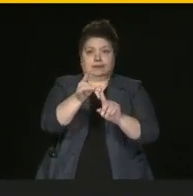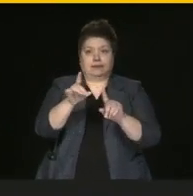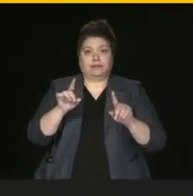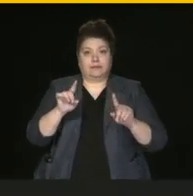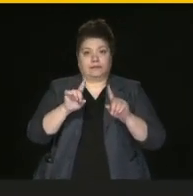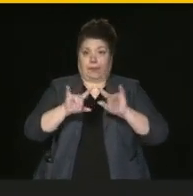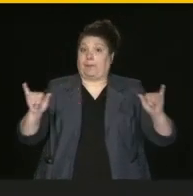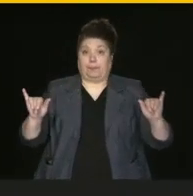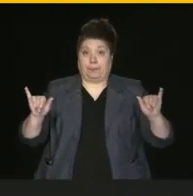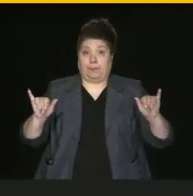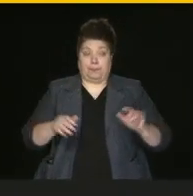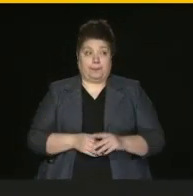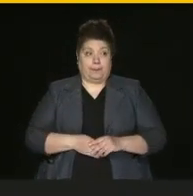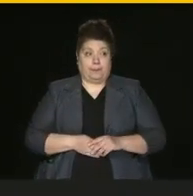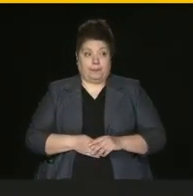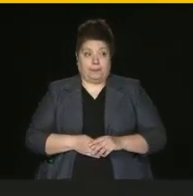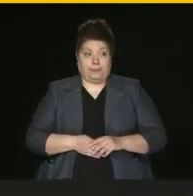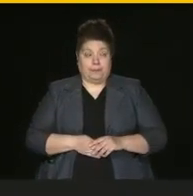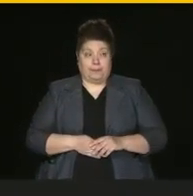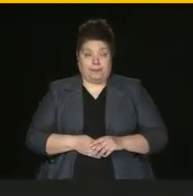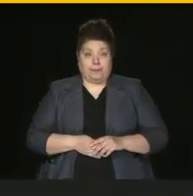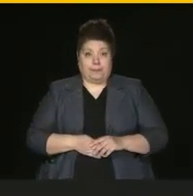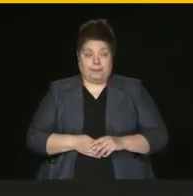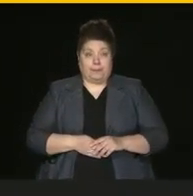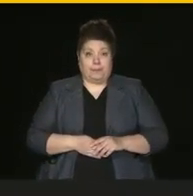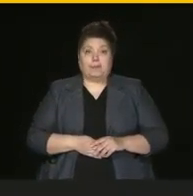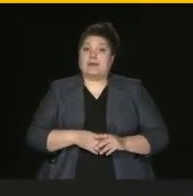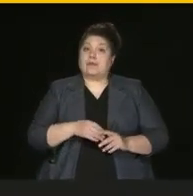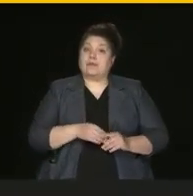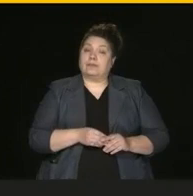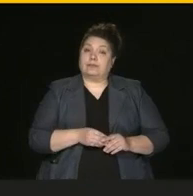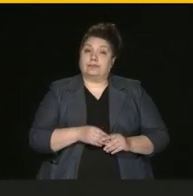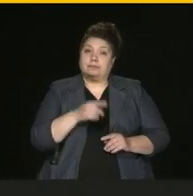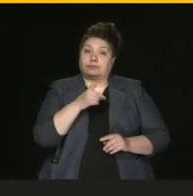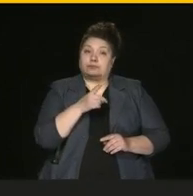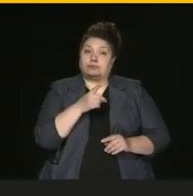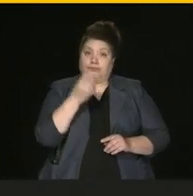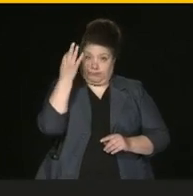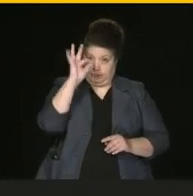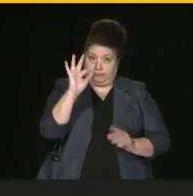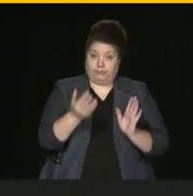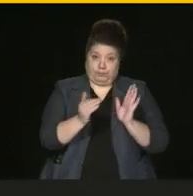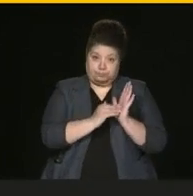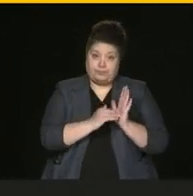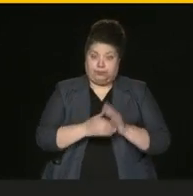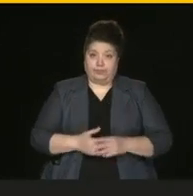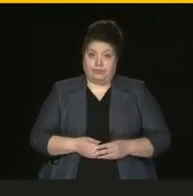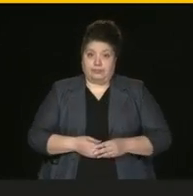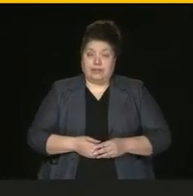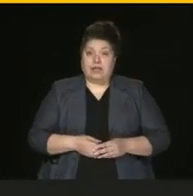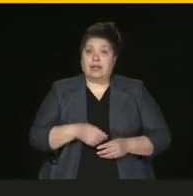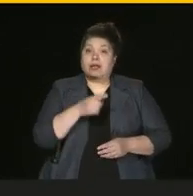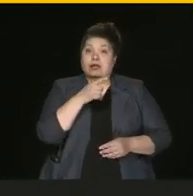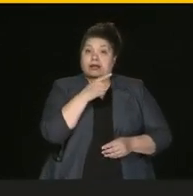DIFFERENCES.